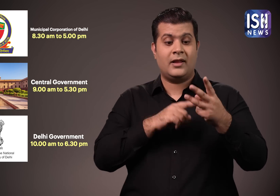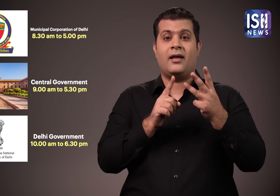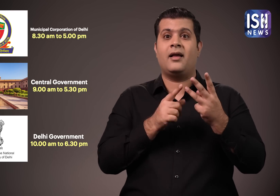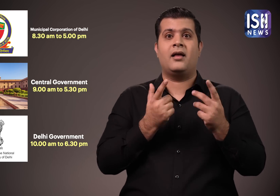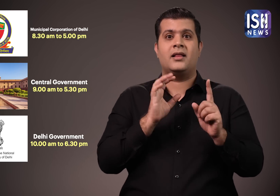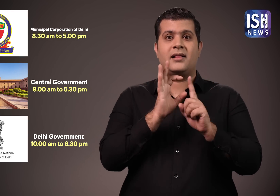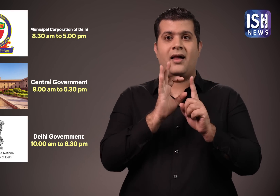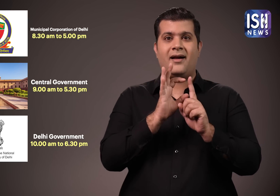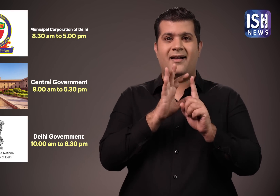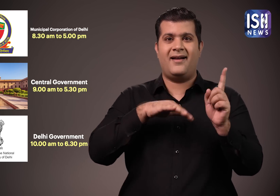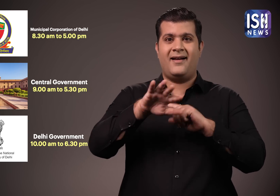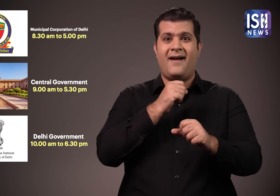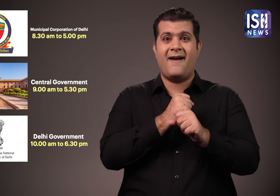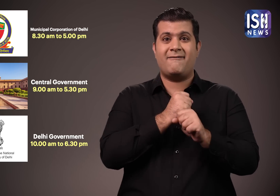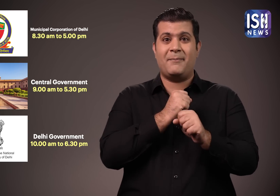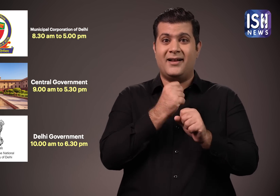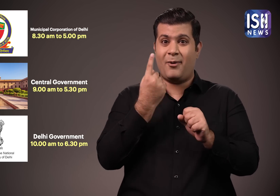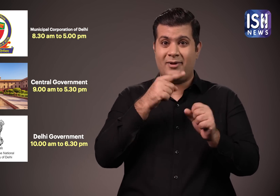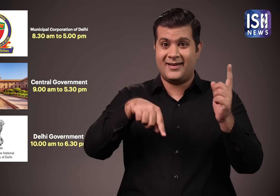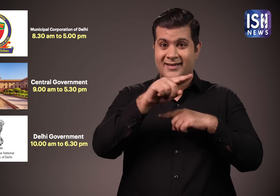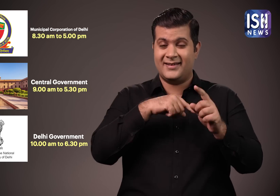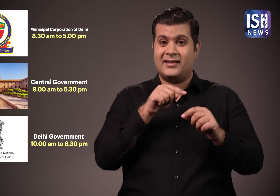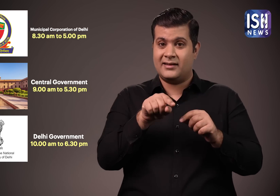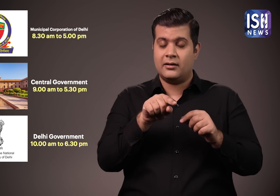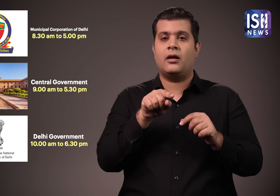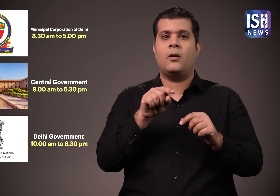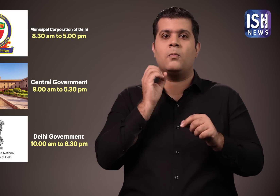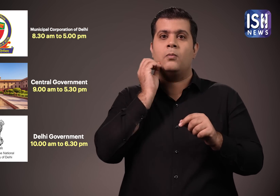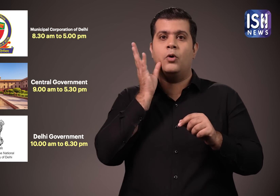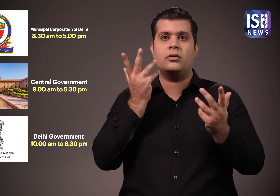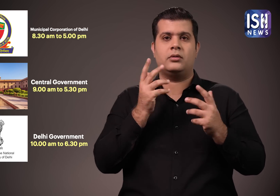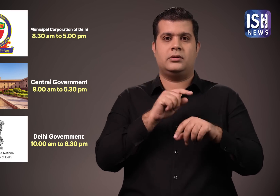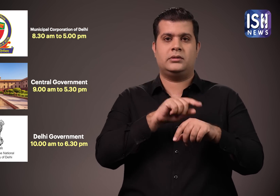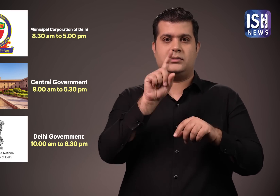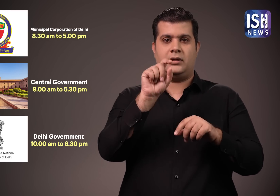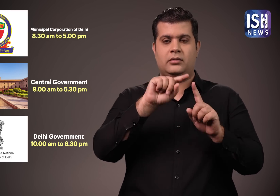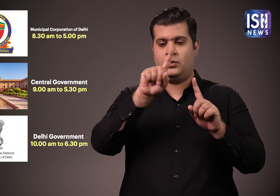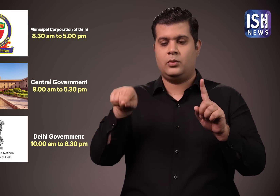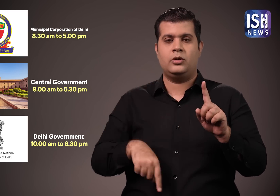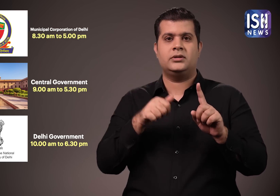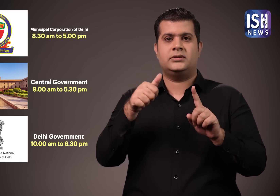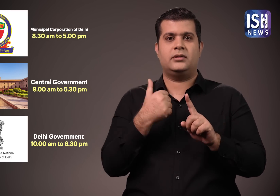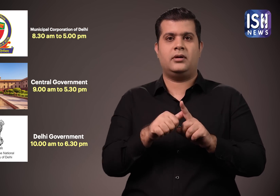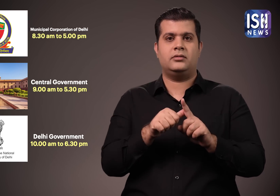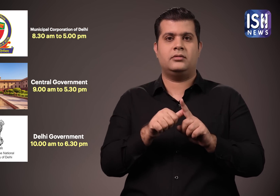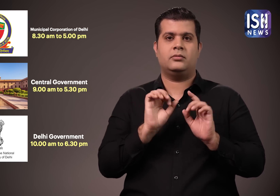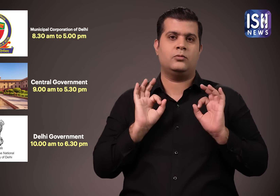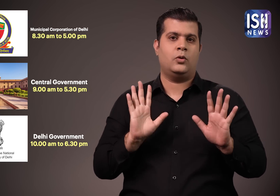and Delhi Government offices will operate from 10 am to 6:30 pm.